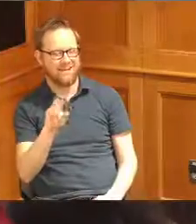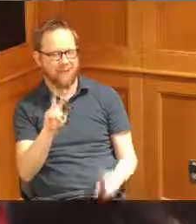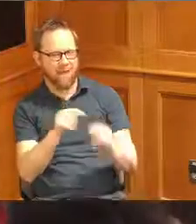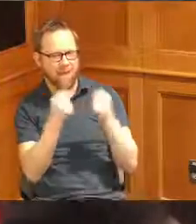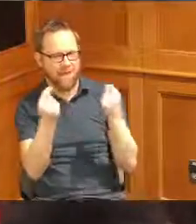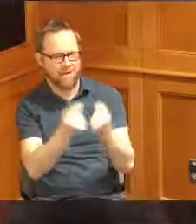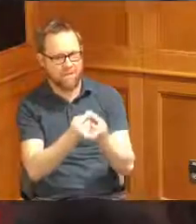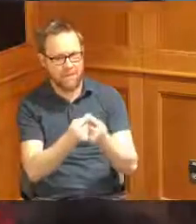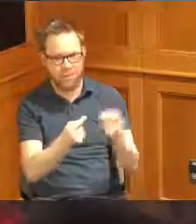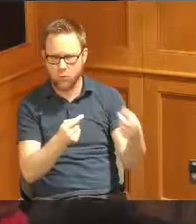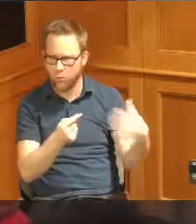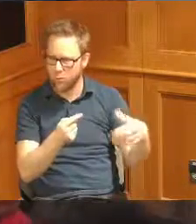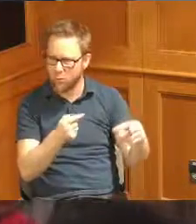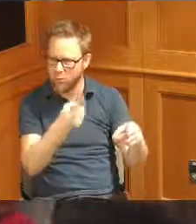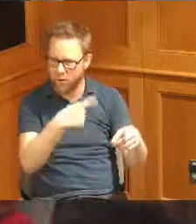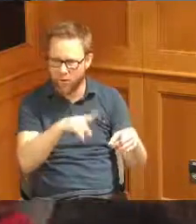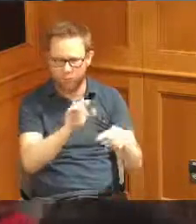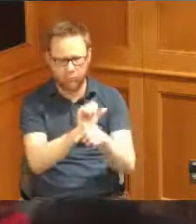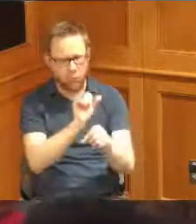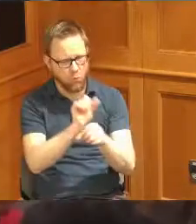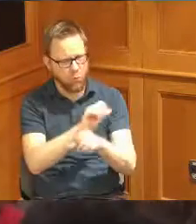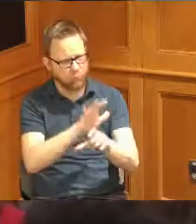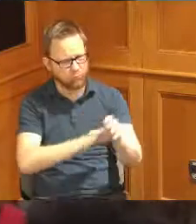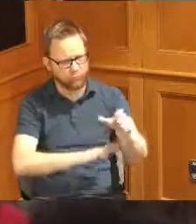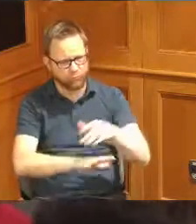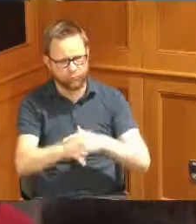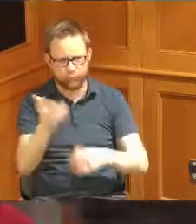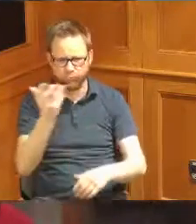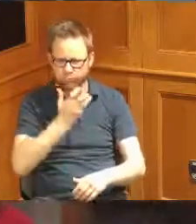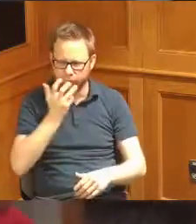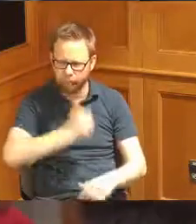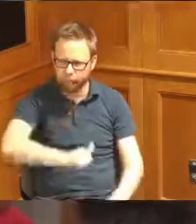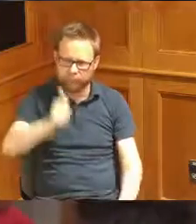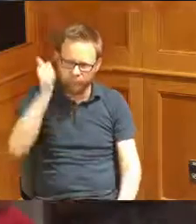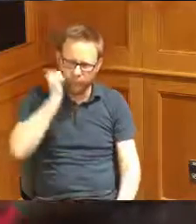without them they're the ones that's putting in the work day in and day out and also want